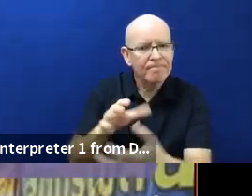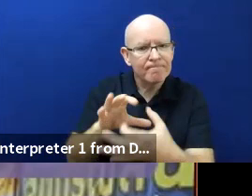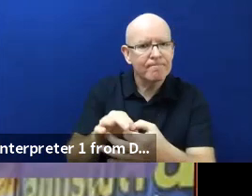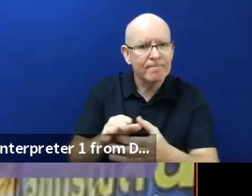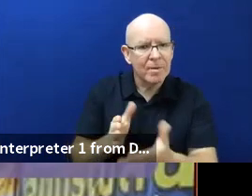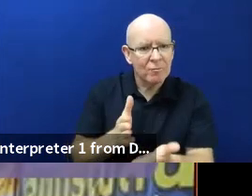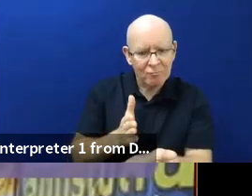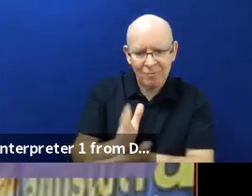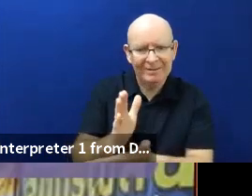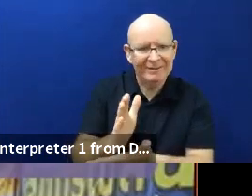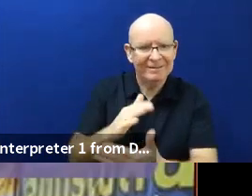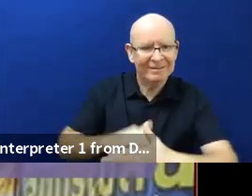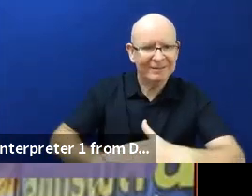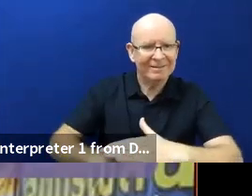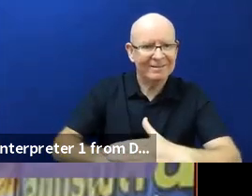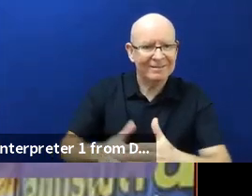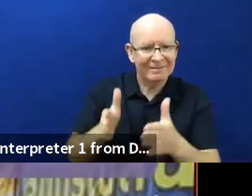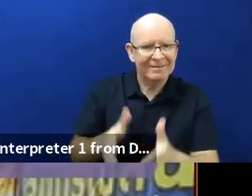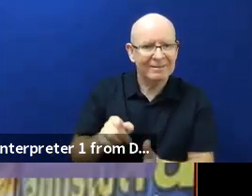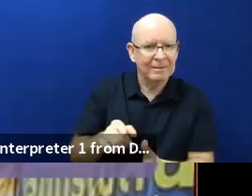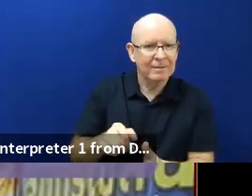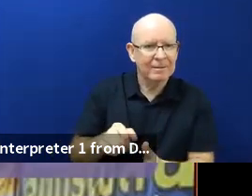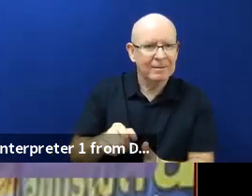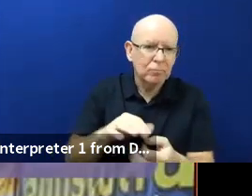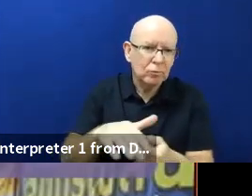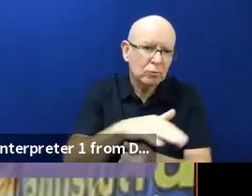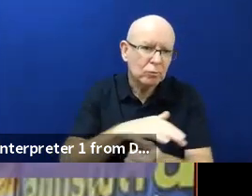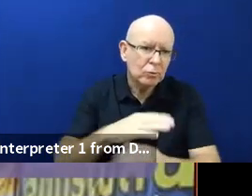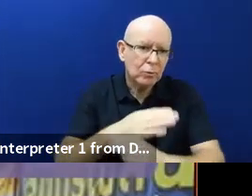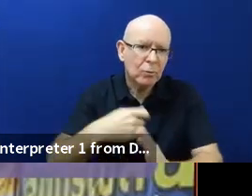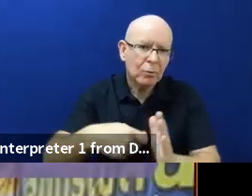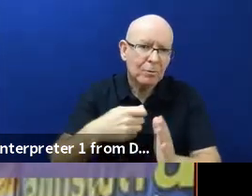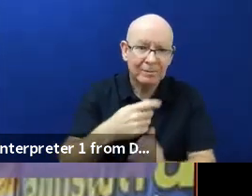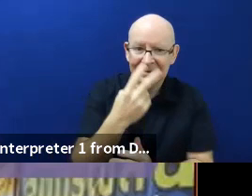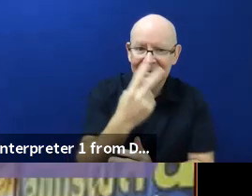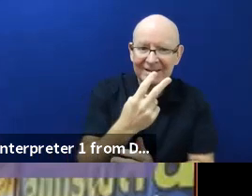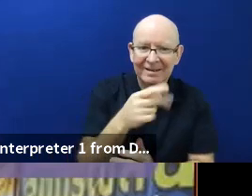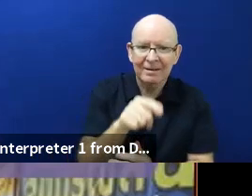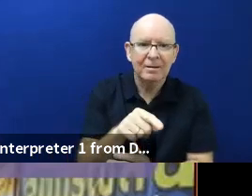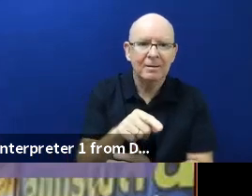with disabilities in recent years. This is how the story goes, the current